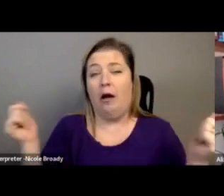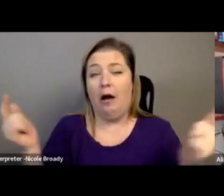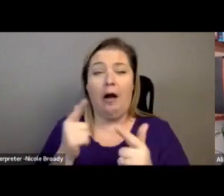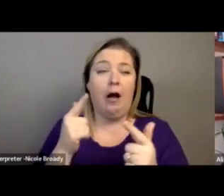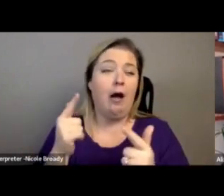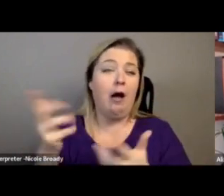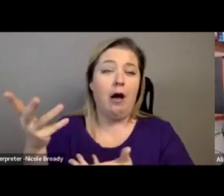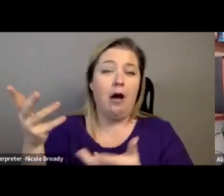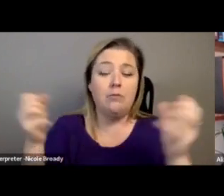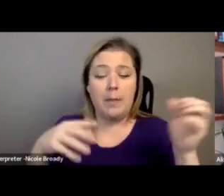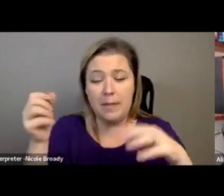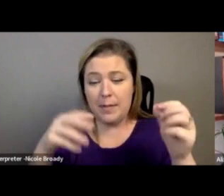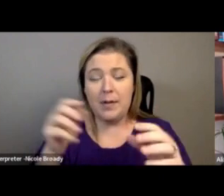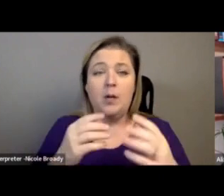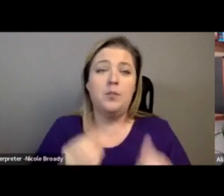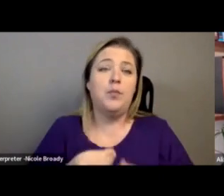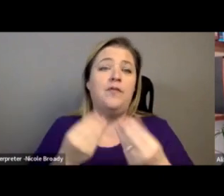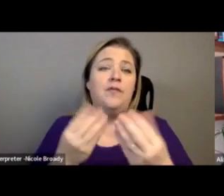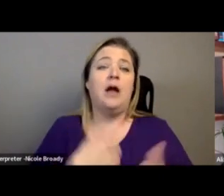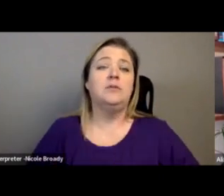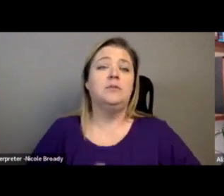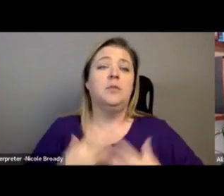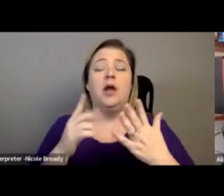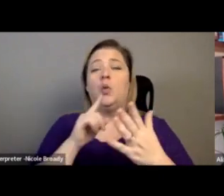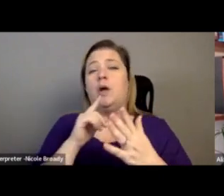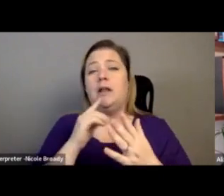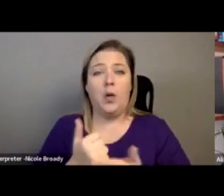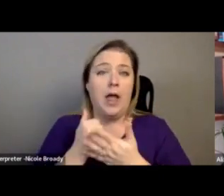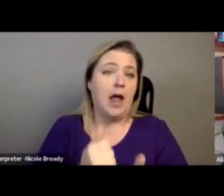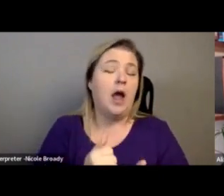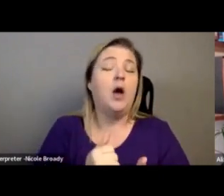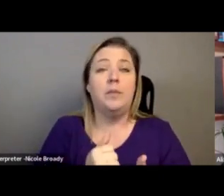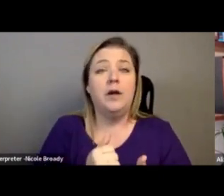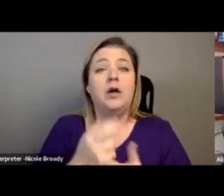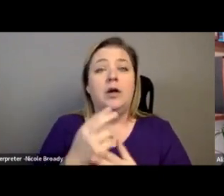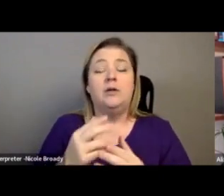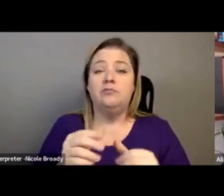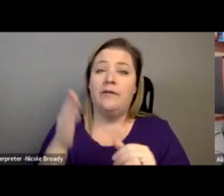provide inspiration and feel the ongoing work to use this moment in history as an opportunity for